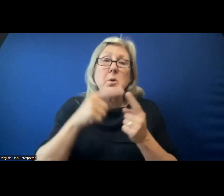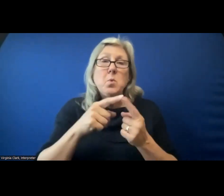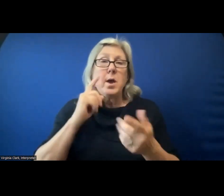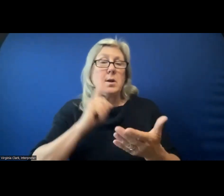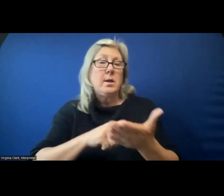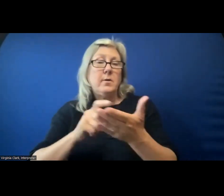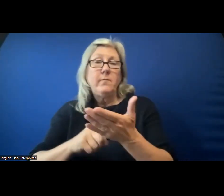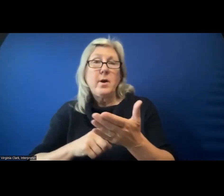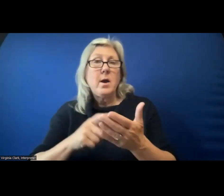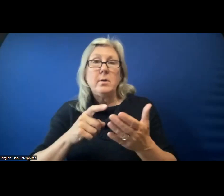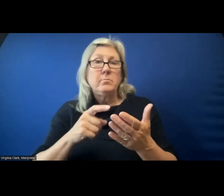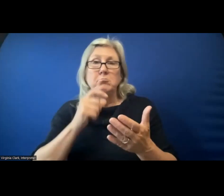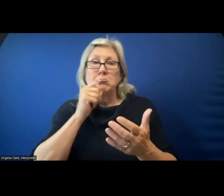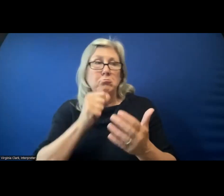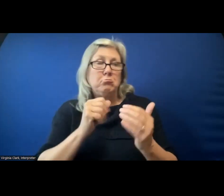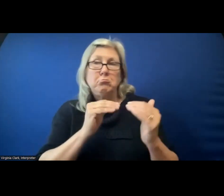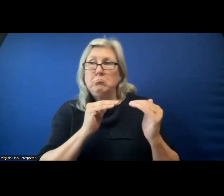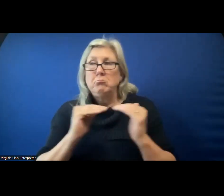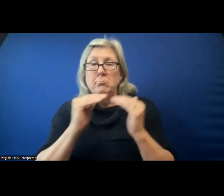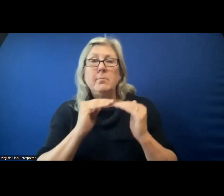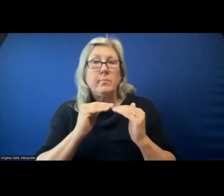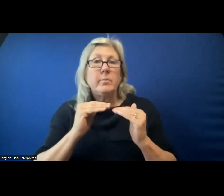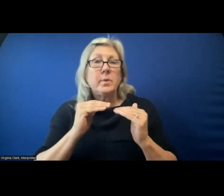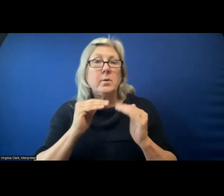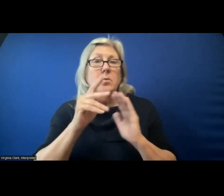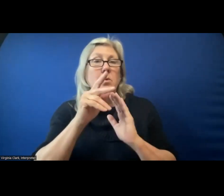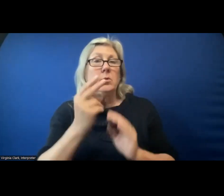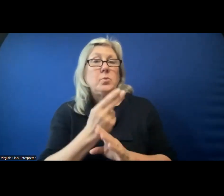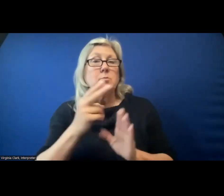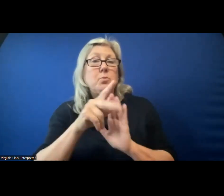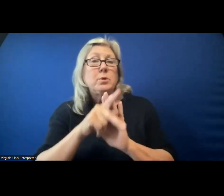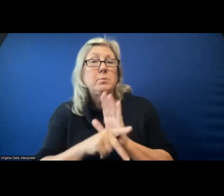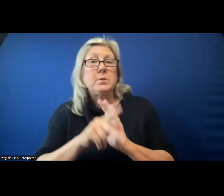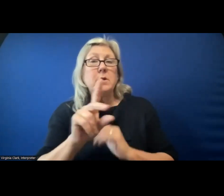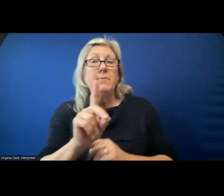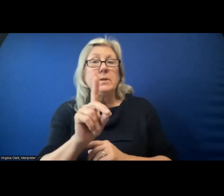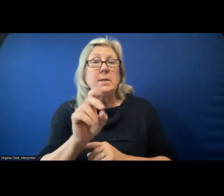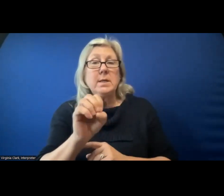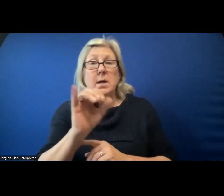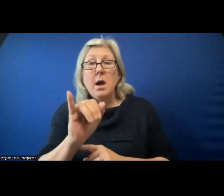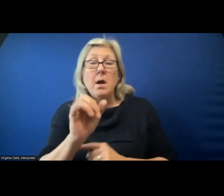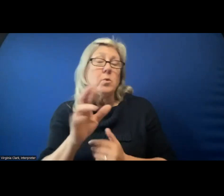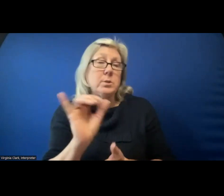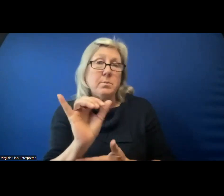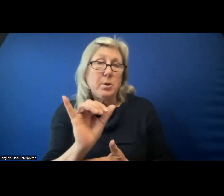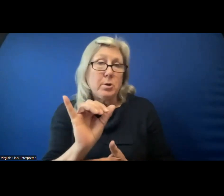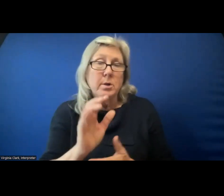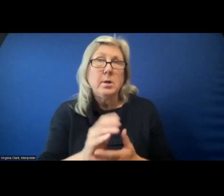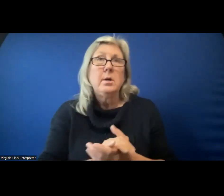for purposes of employing these principles of DEI or similar principles. And B, perform